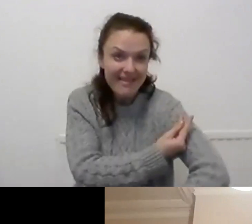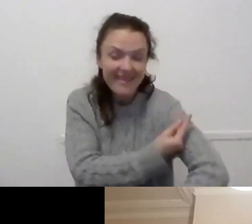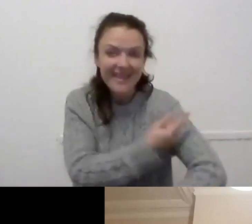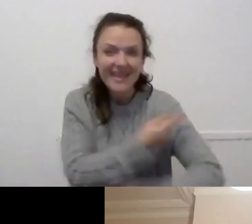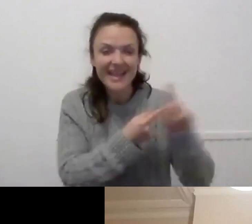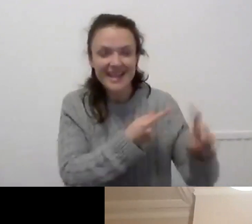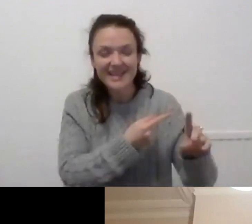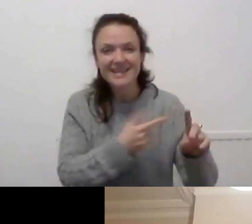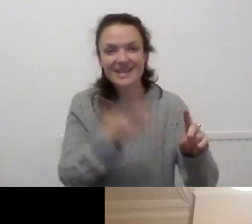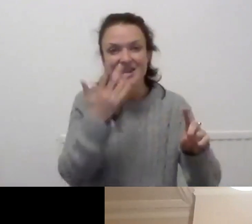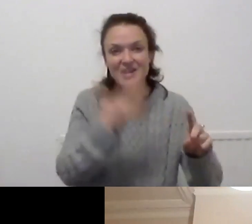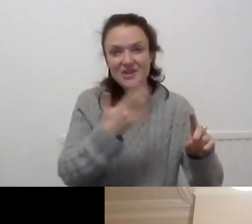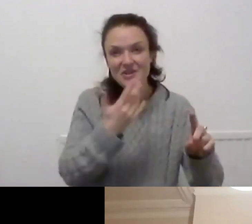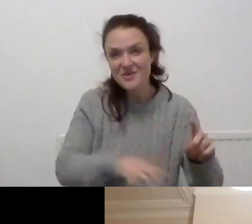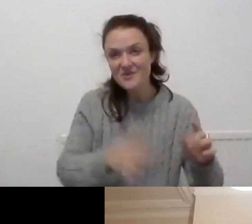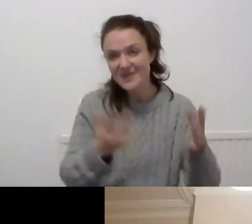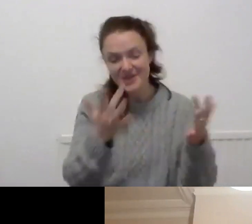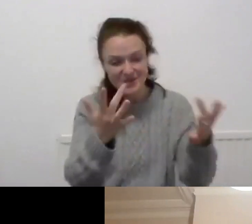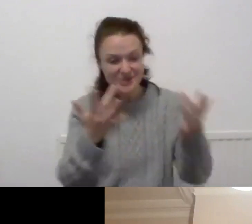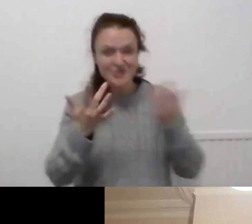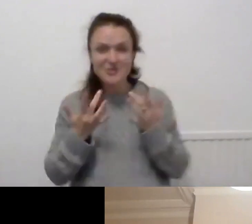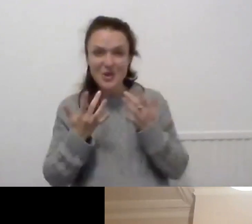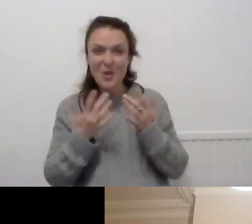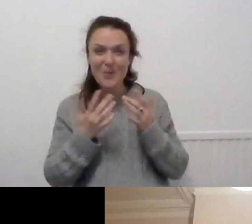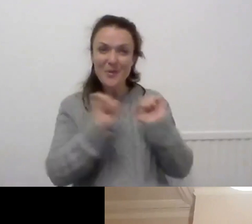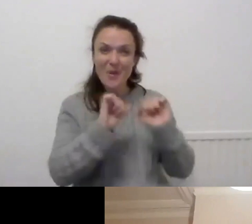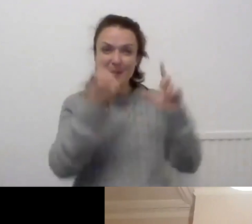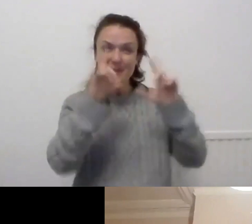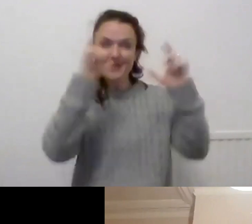queen. And it was just one of the best moments ever. I'll never forget it. So if she can do it,